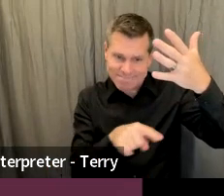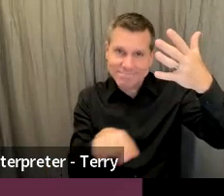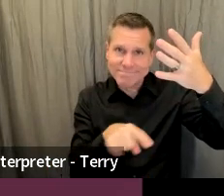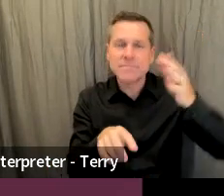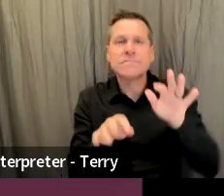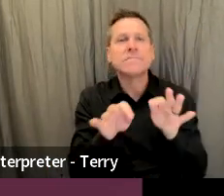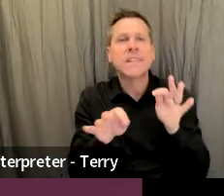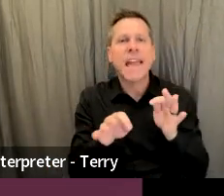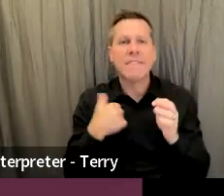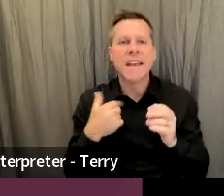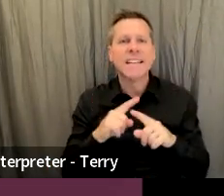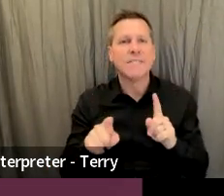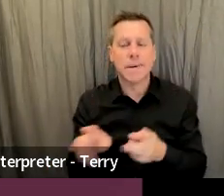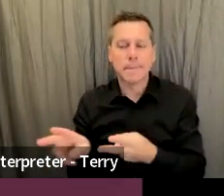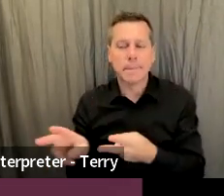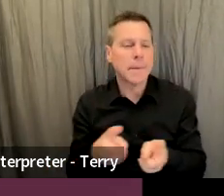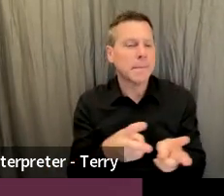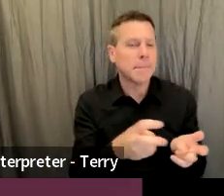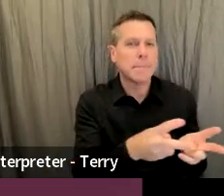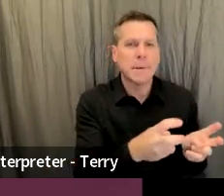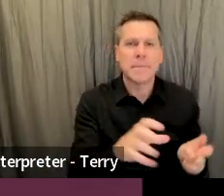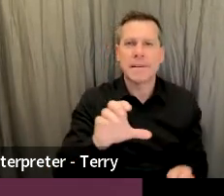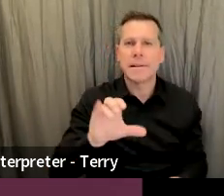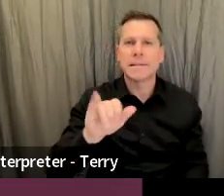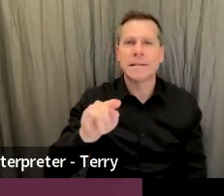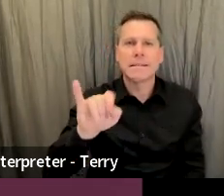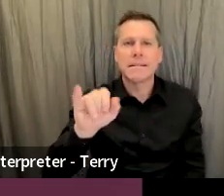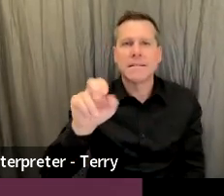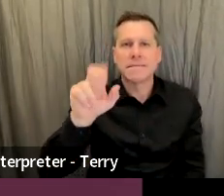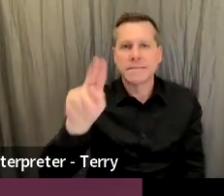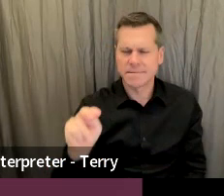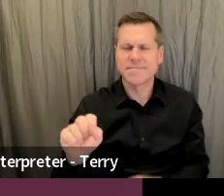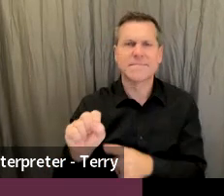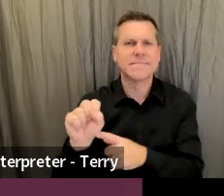citations that the information was taken from.